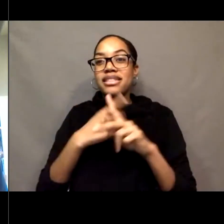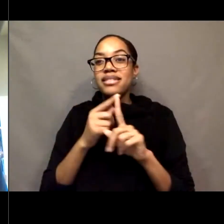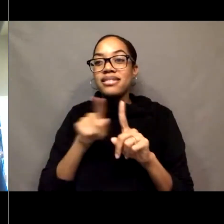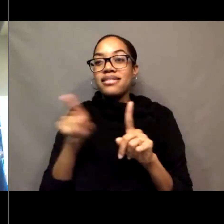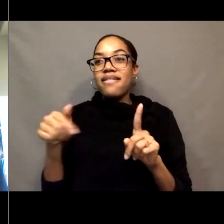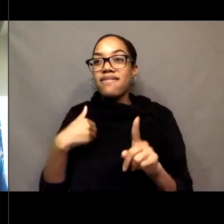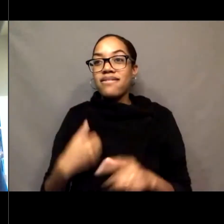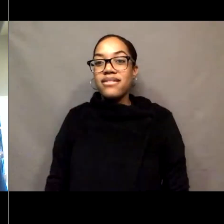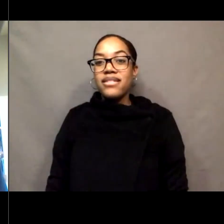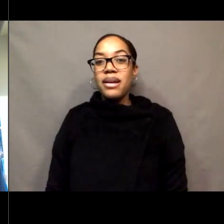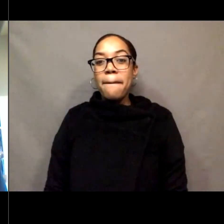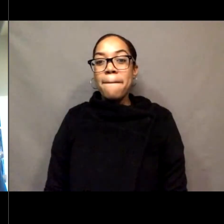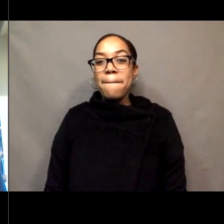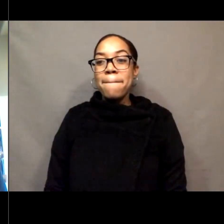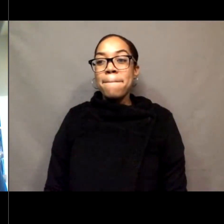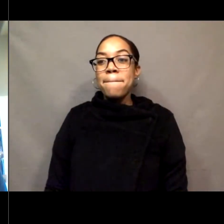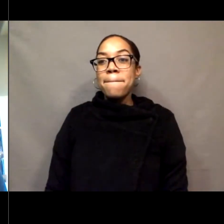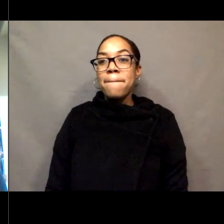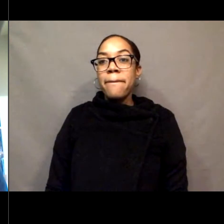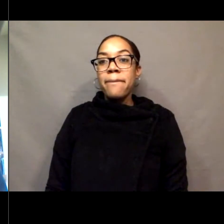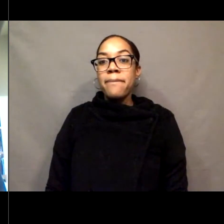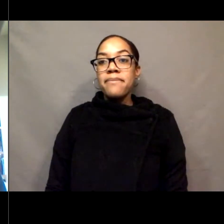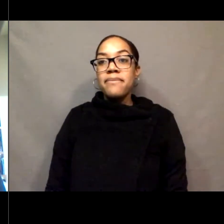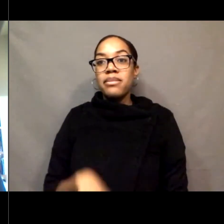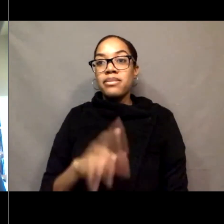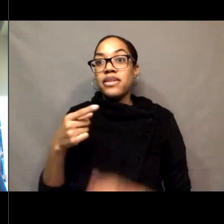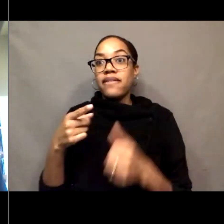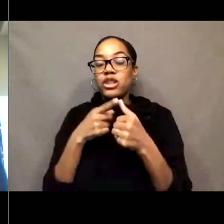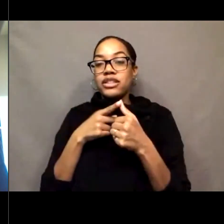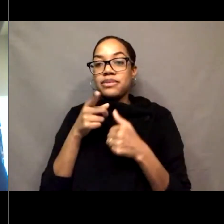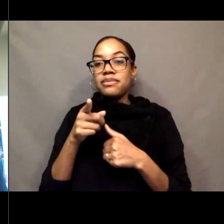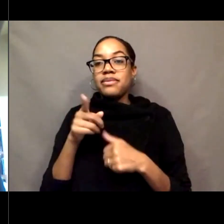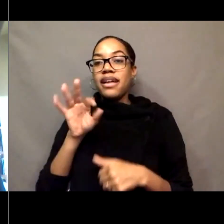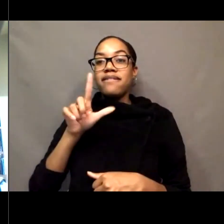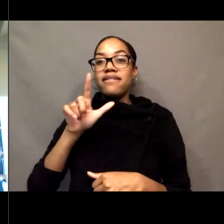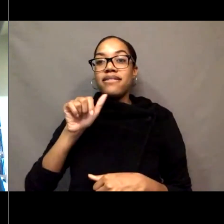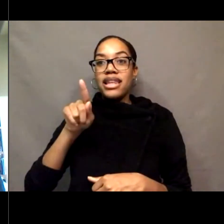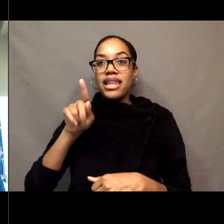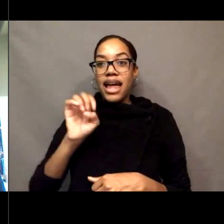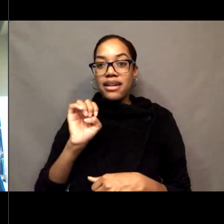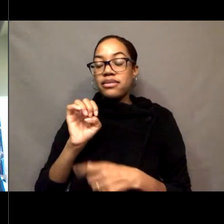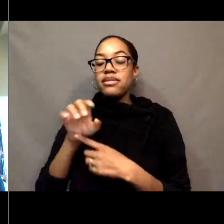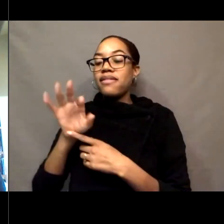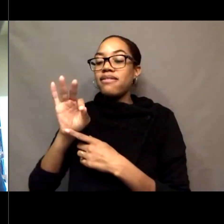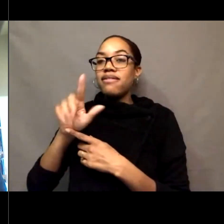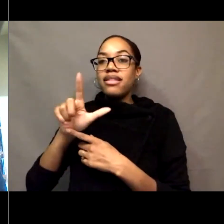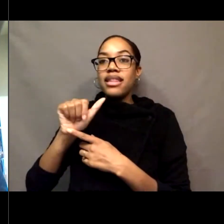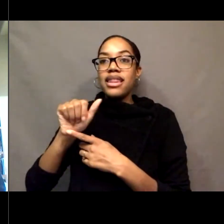I think I'll turn this off for a minute. So I'm going to start with the flat abalone. It's one that I didn't have a picture of. This is not a great shell,